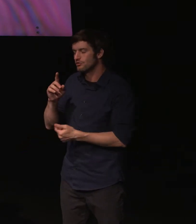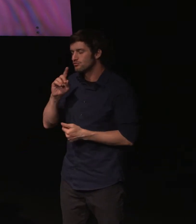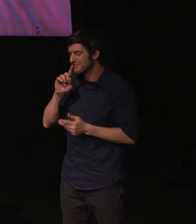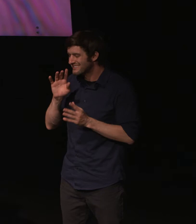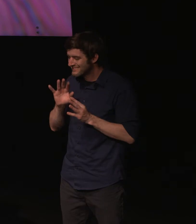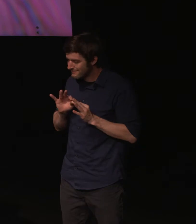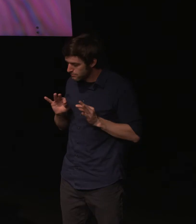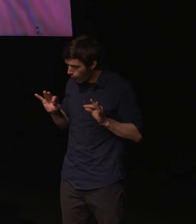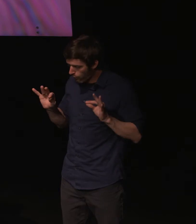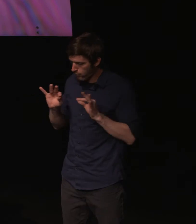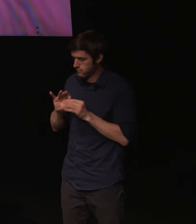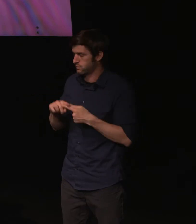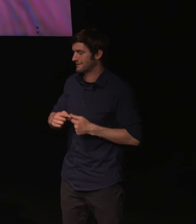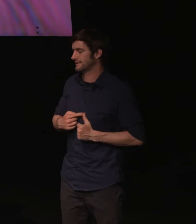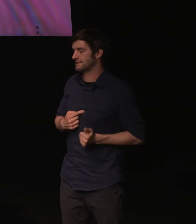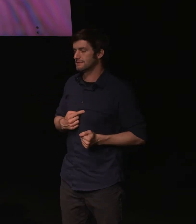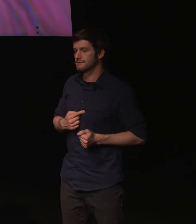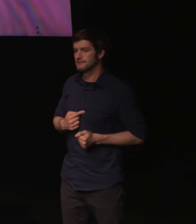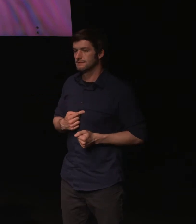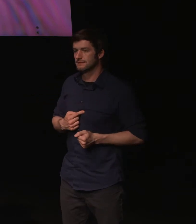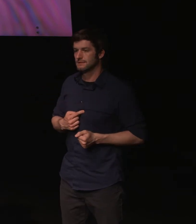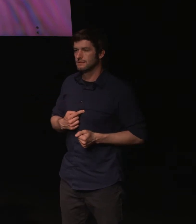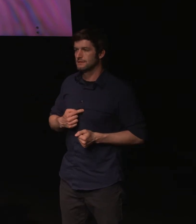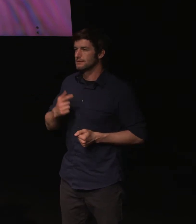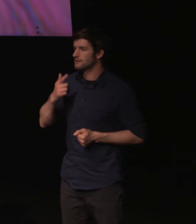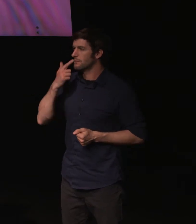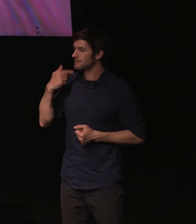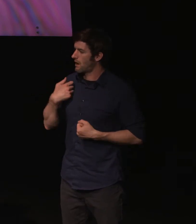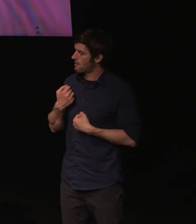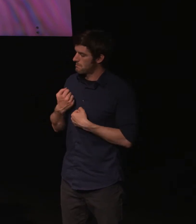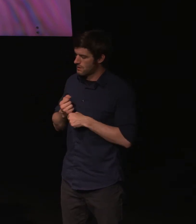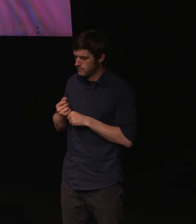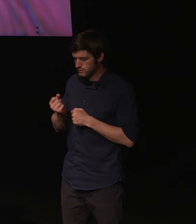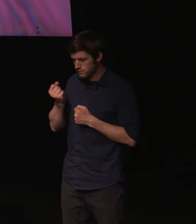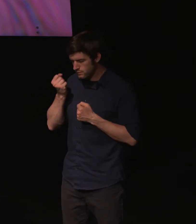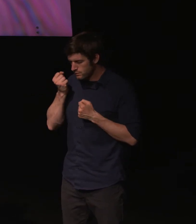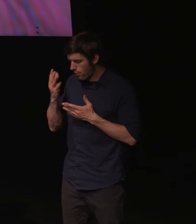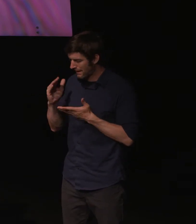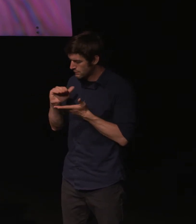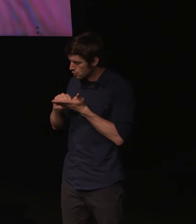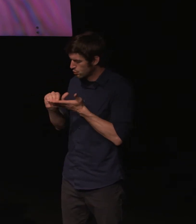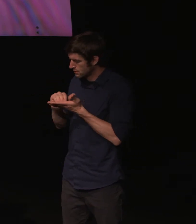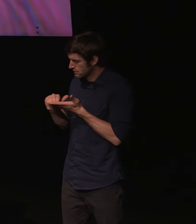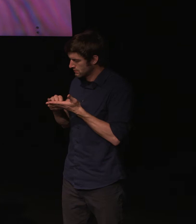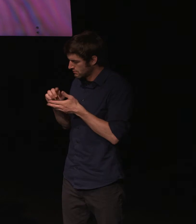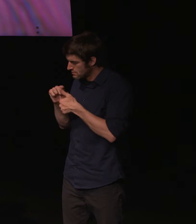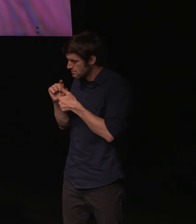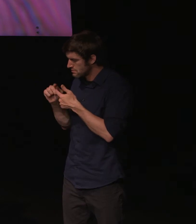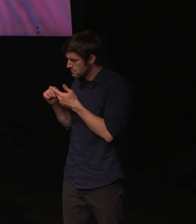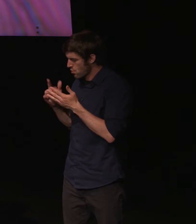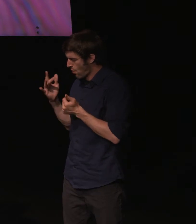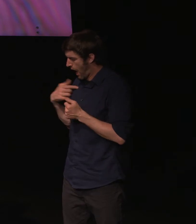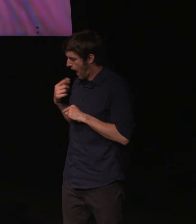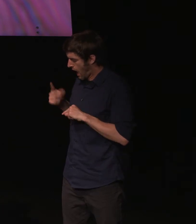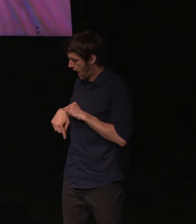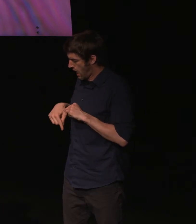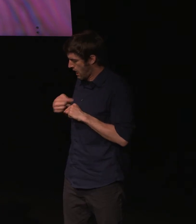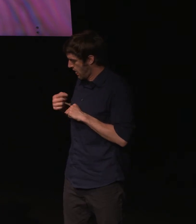because I've made so many excuses for why I can't play. And the second that someone brought to my attention